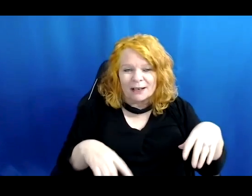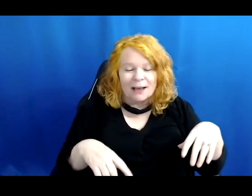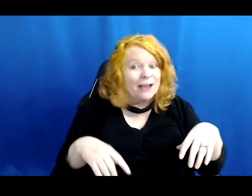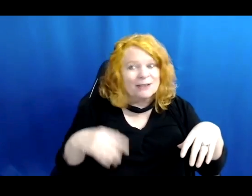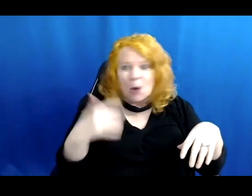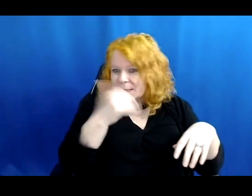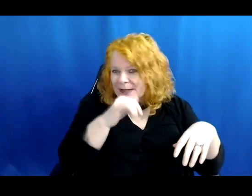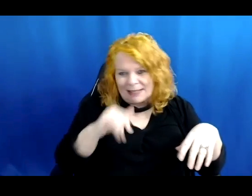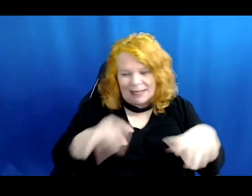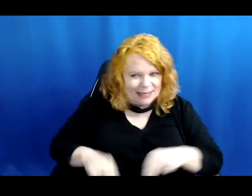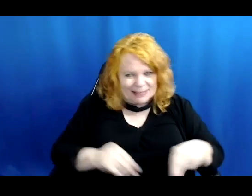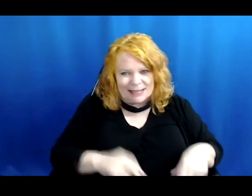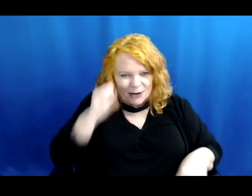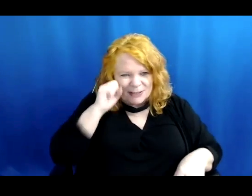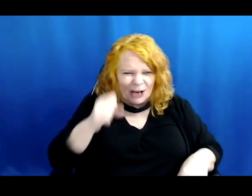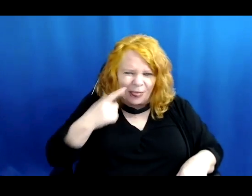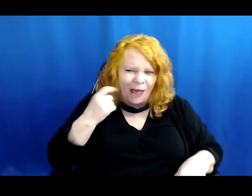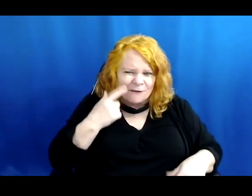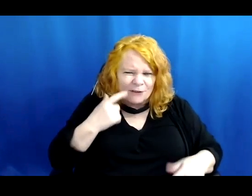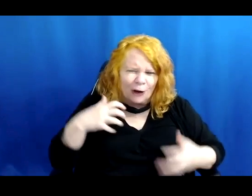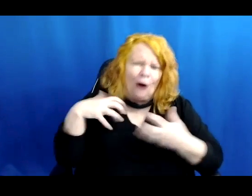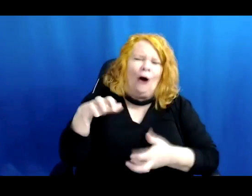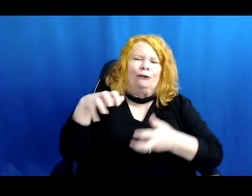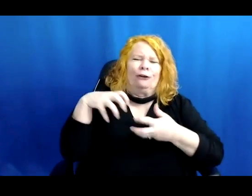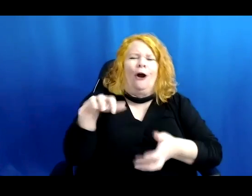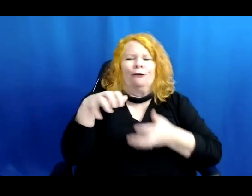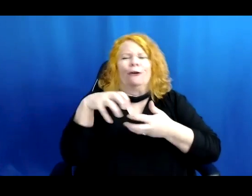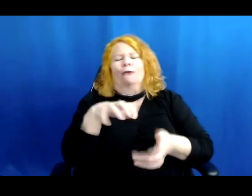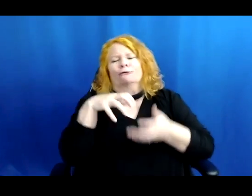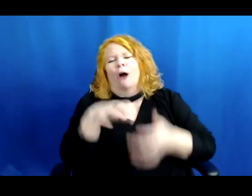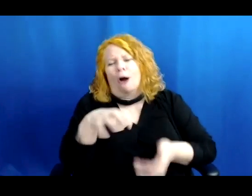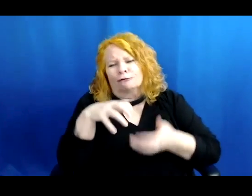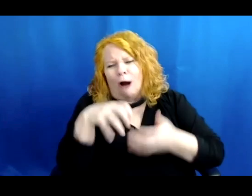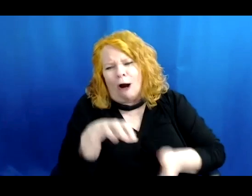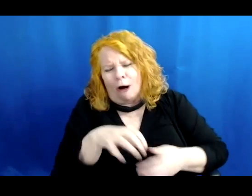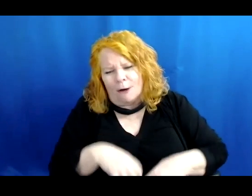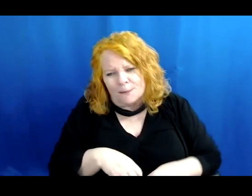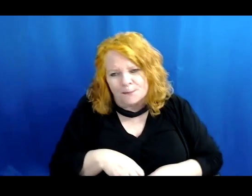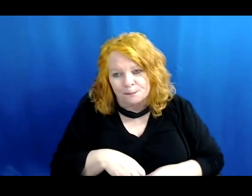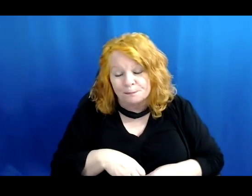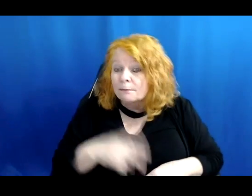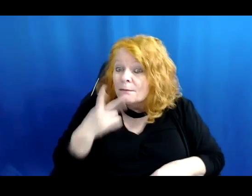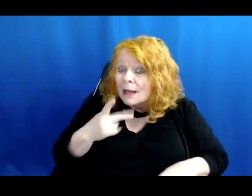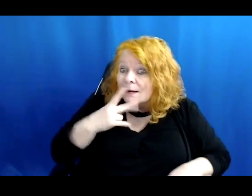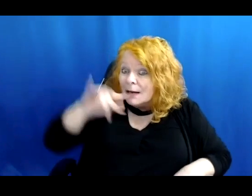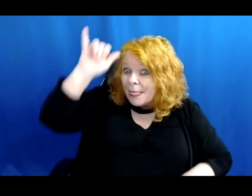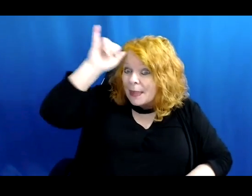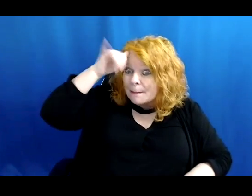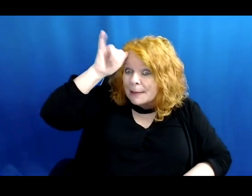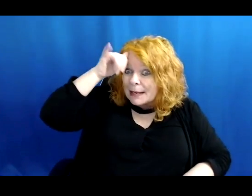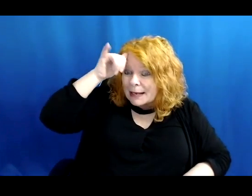“Ha ha ha ha ha ha ha.” Penelope Pink Cow looked in horror.